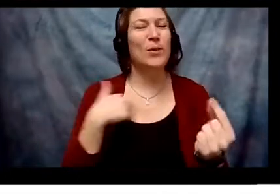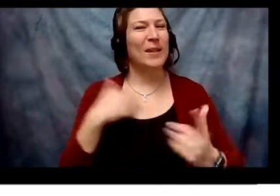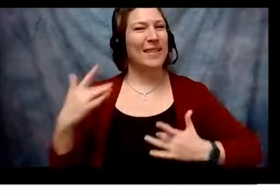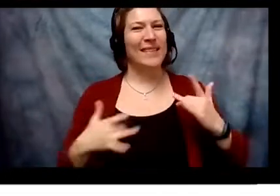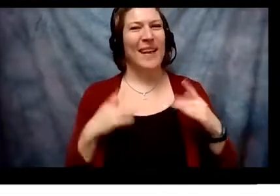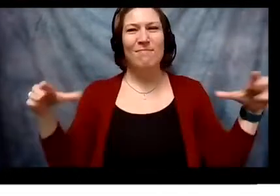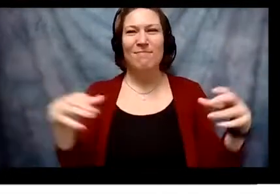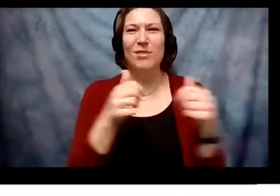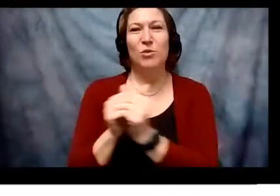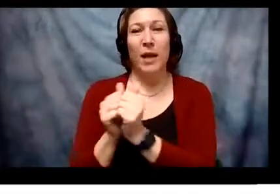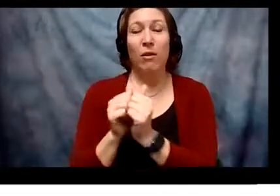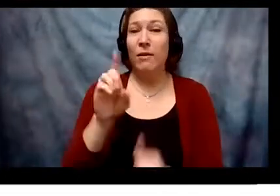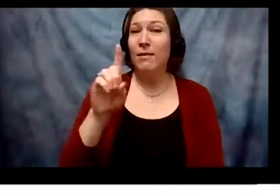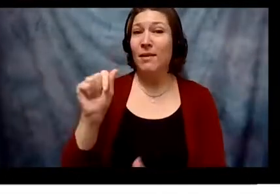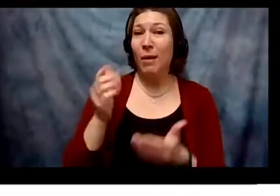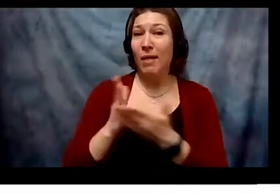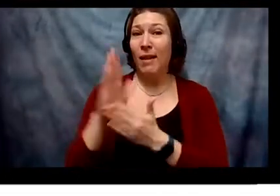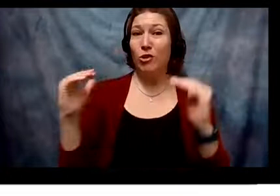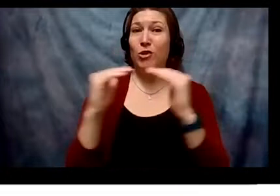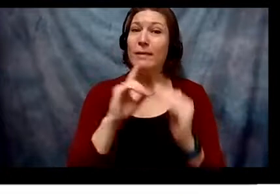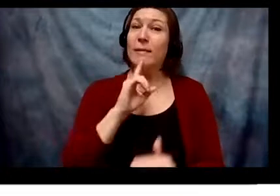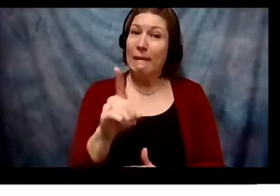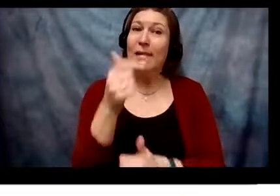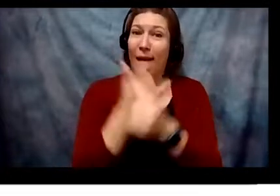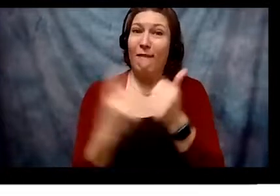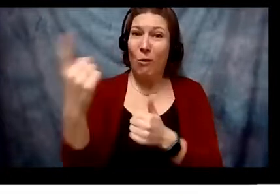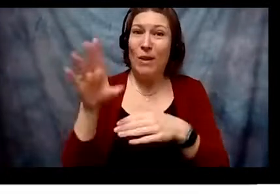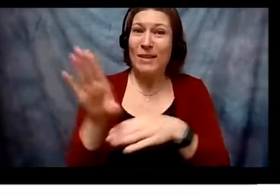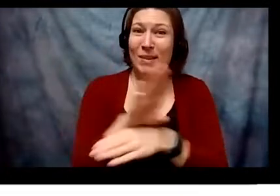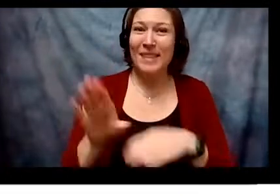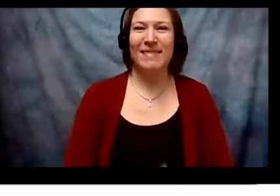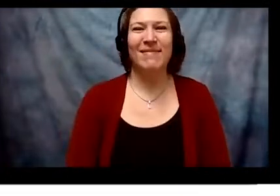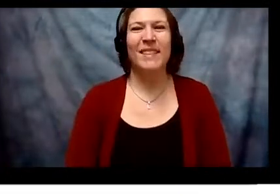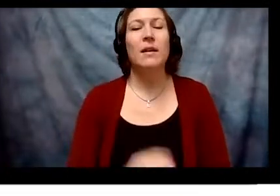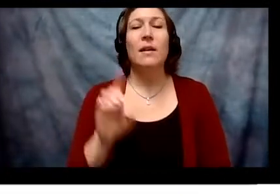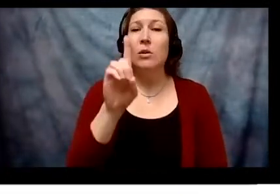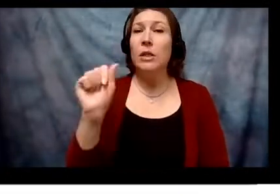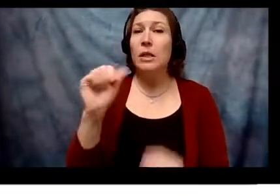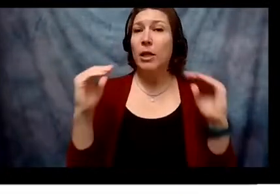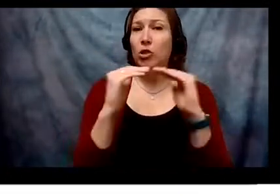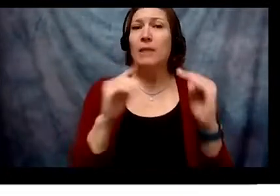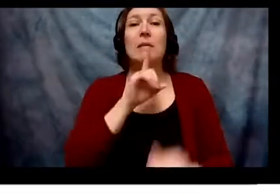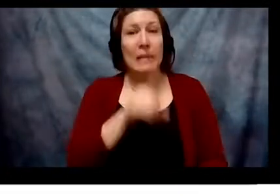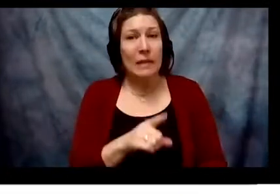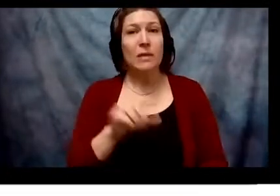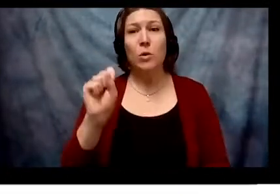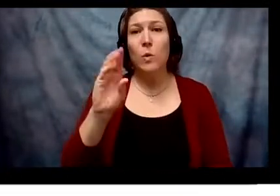disability justice is everybody's business. Disability Justice, is social justice, as we believe you